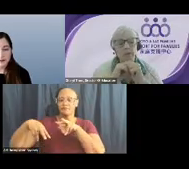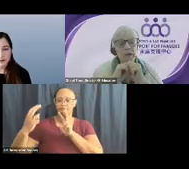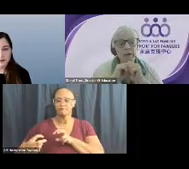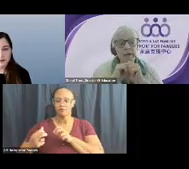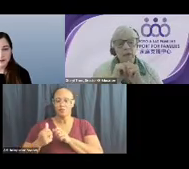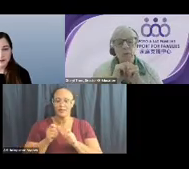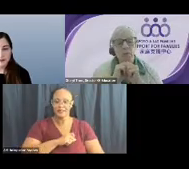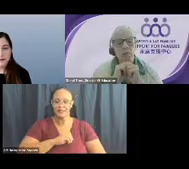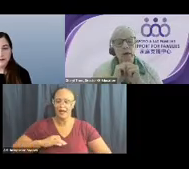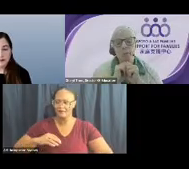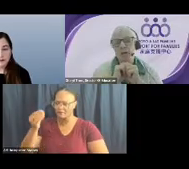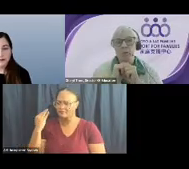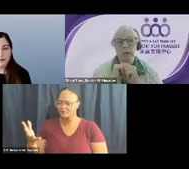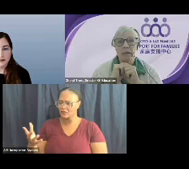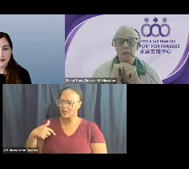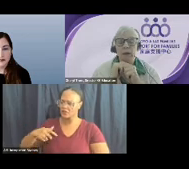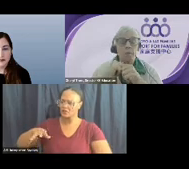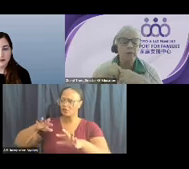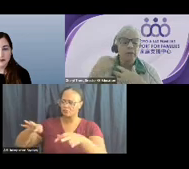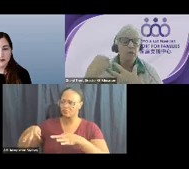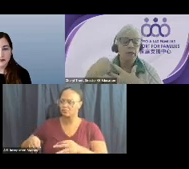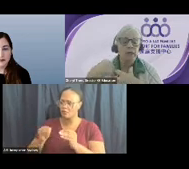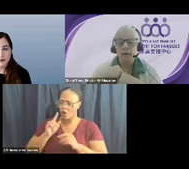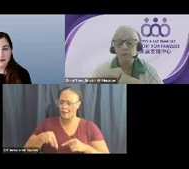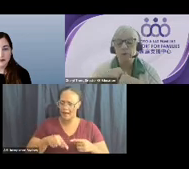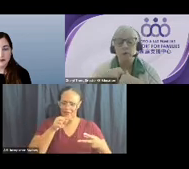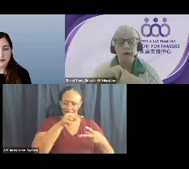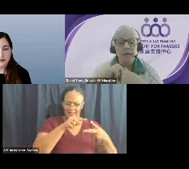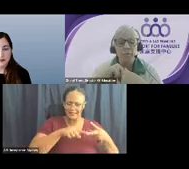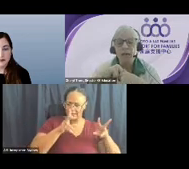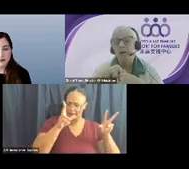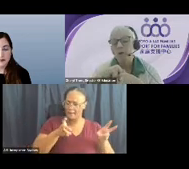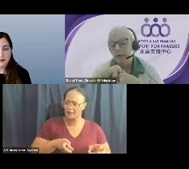we want to be sharing so that when we're helping doing helping parents do things like review an IEP